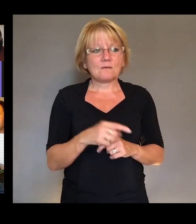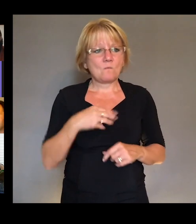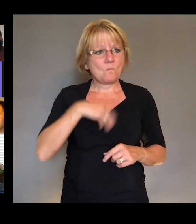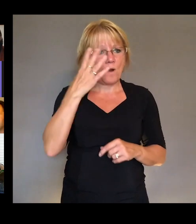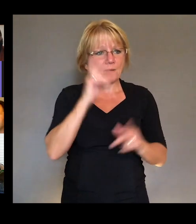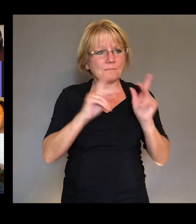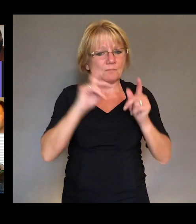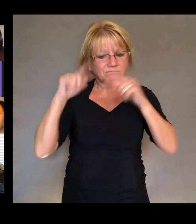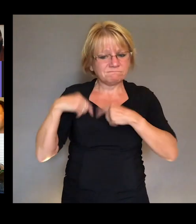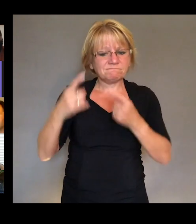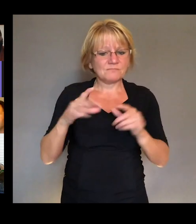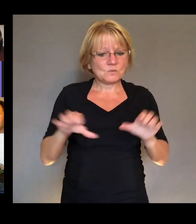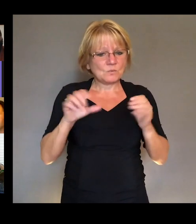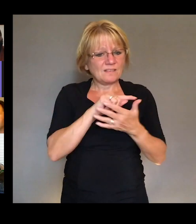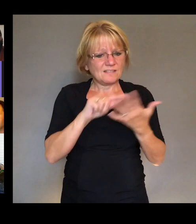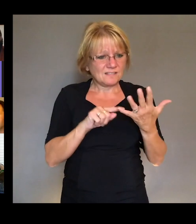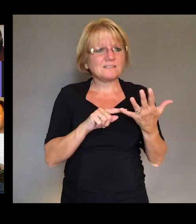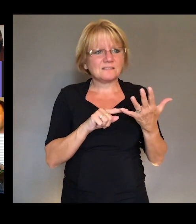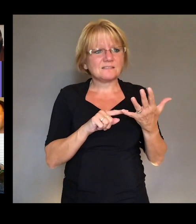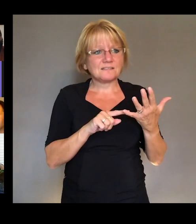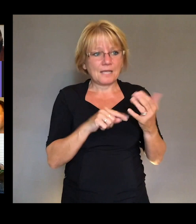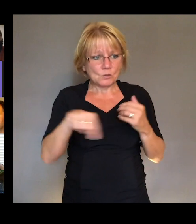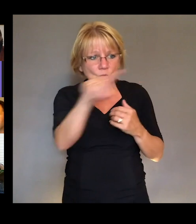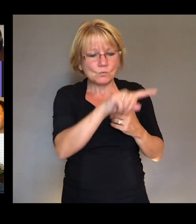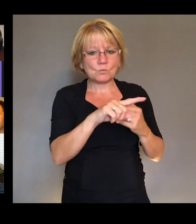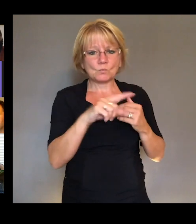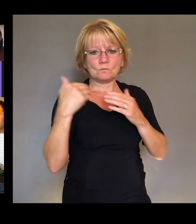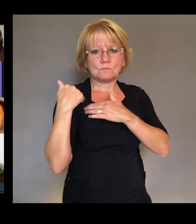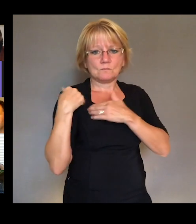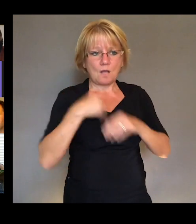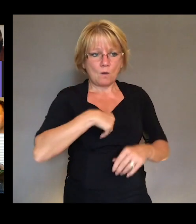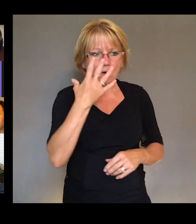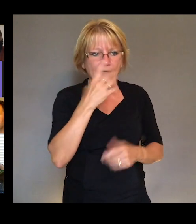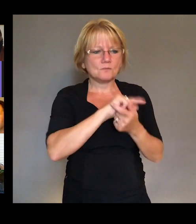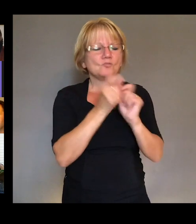And this is what white people have been doing for all these years. And it's up to you as white people to undo it